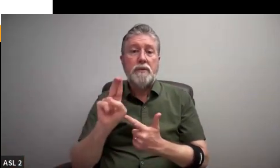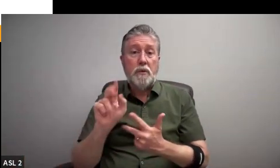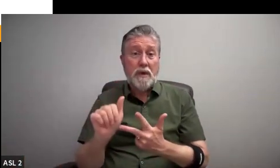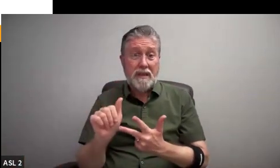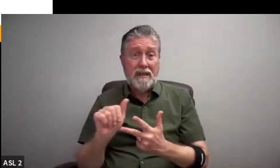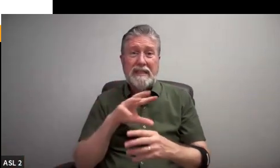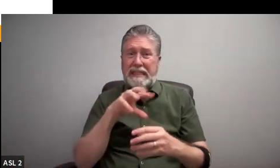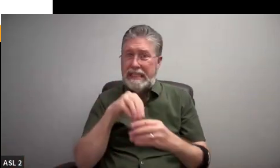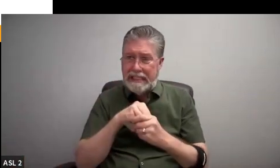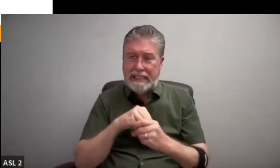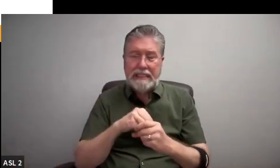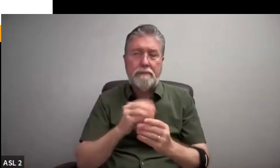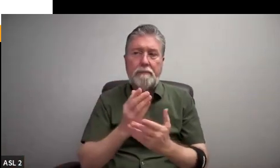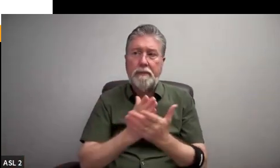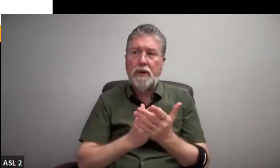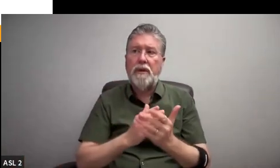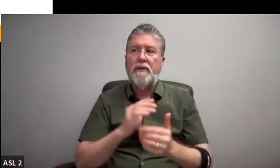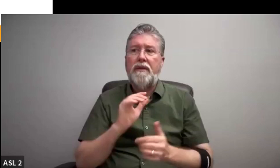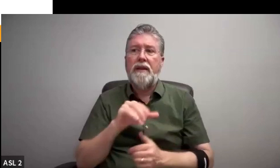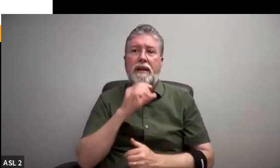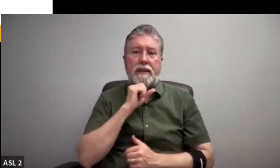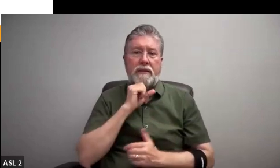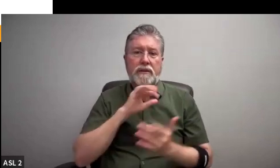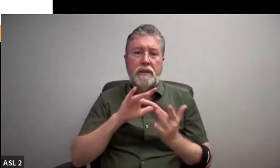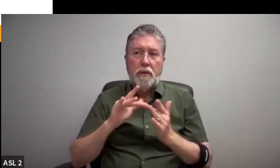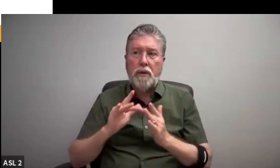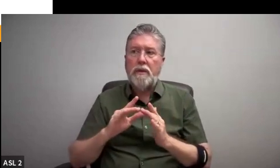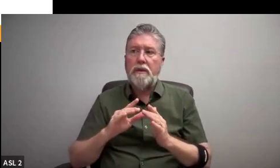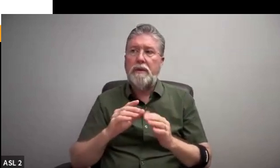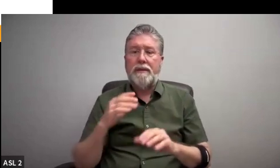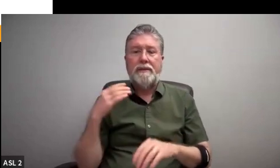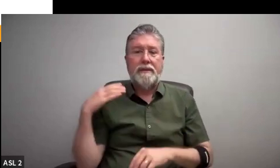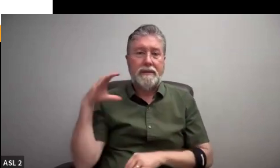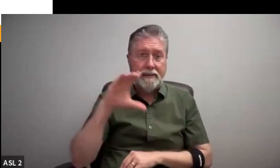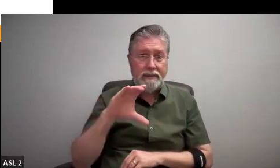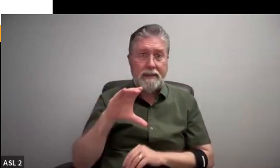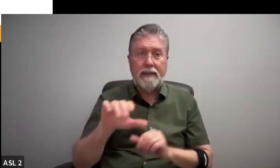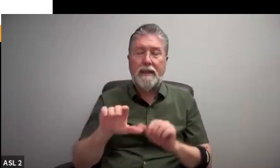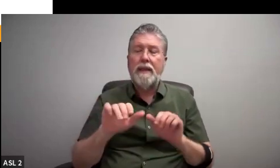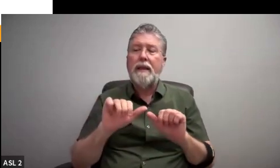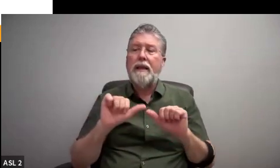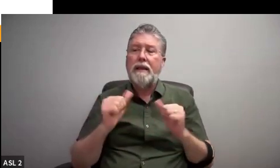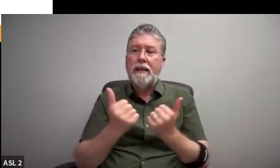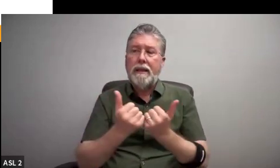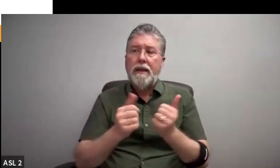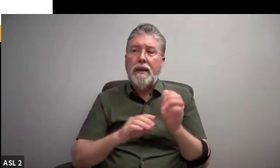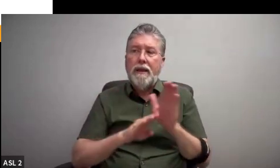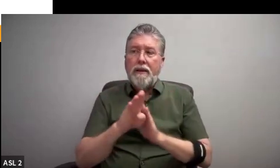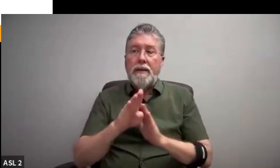the designated agencies responsible for developing and administering a multi-year state plan that